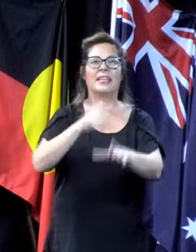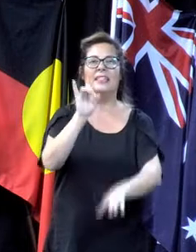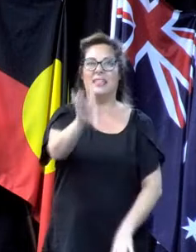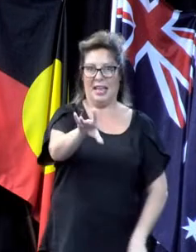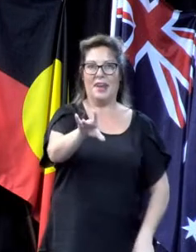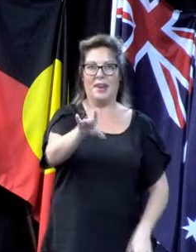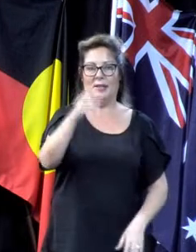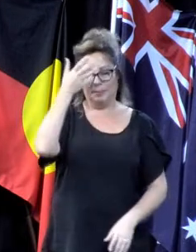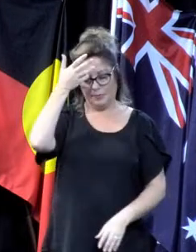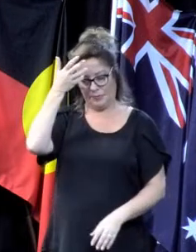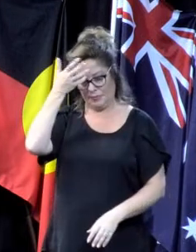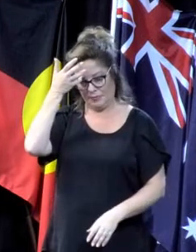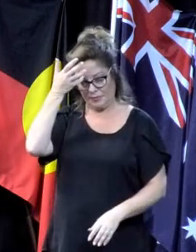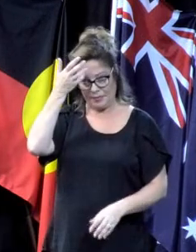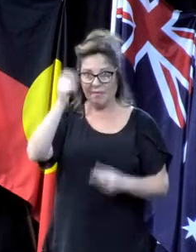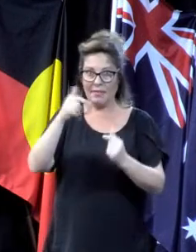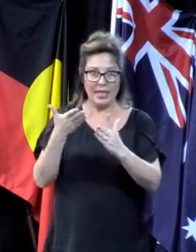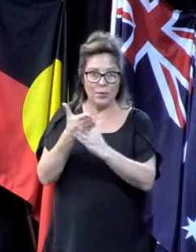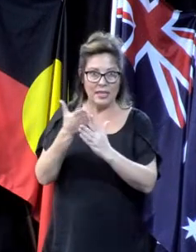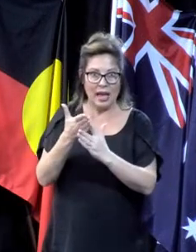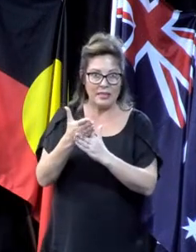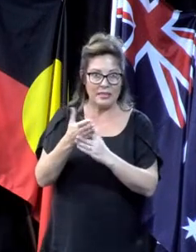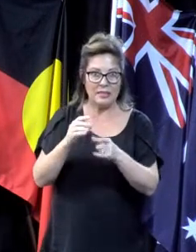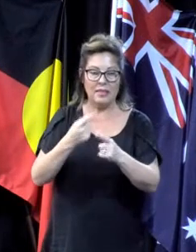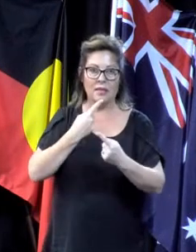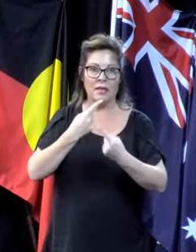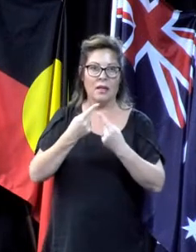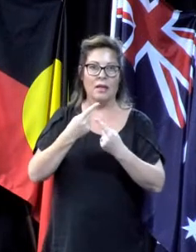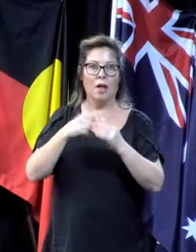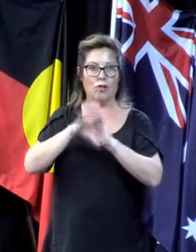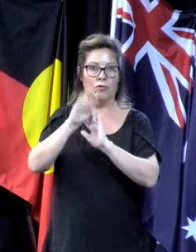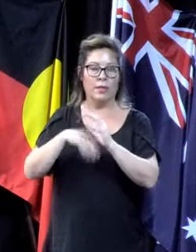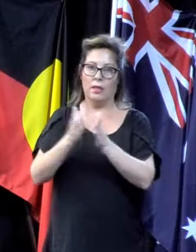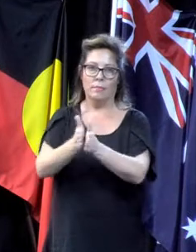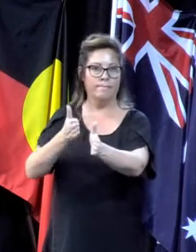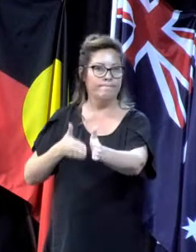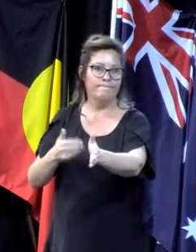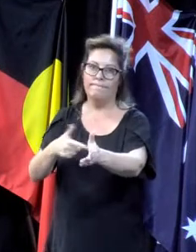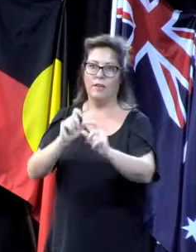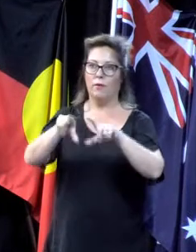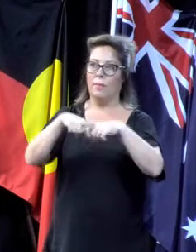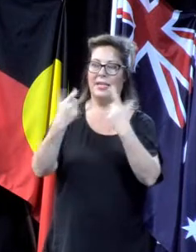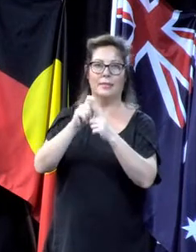And teachers very much planned for him to be there from the beginning. There was never any question that he would not be involved